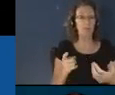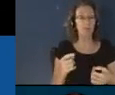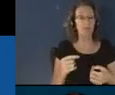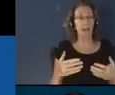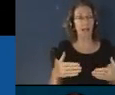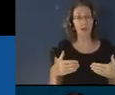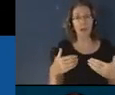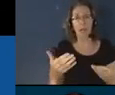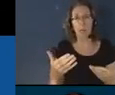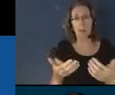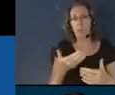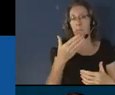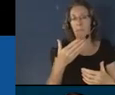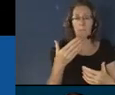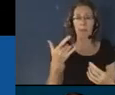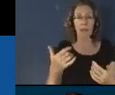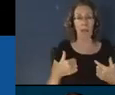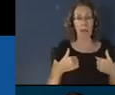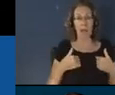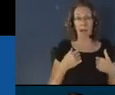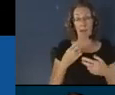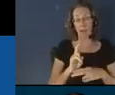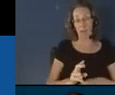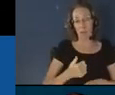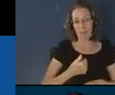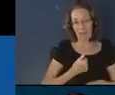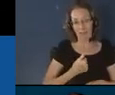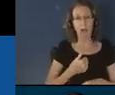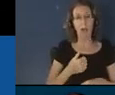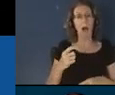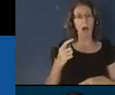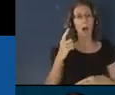the most even though I typically don't use it myself, I would re recommend it if you're doing